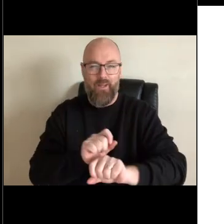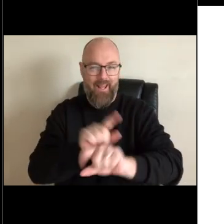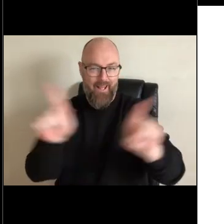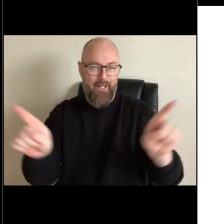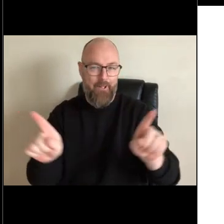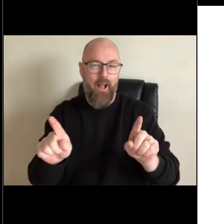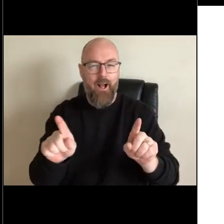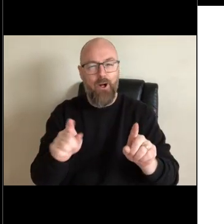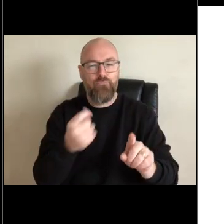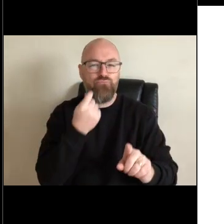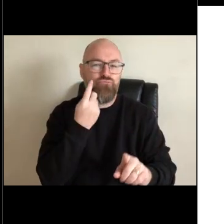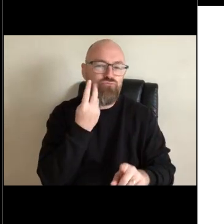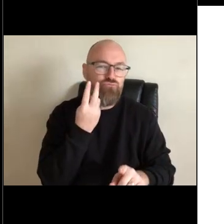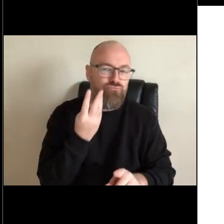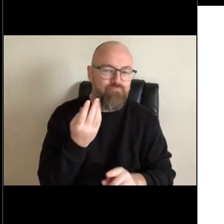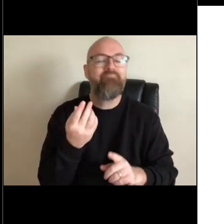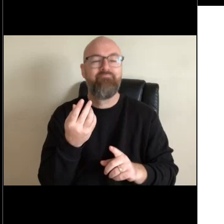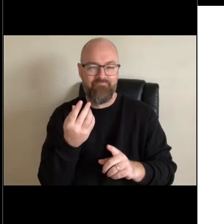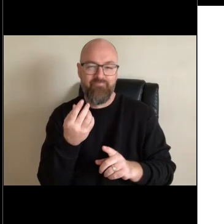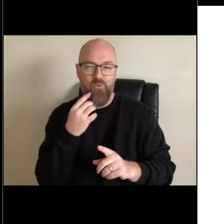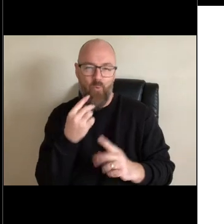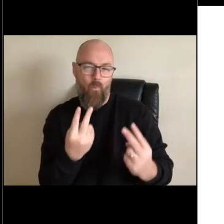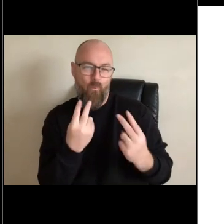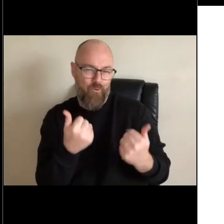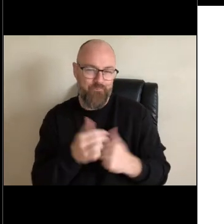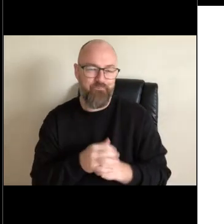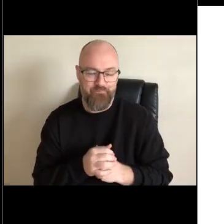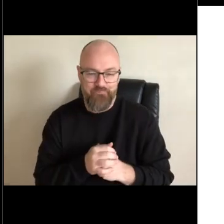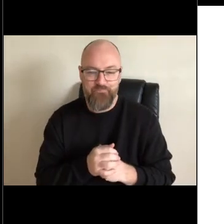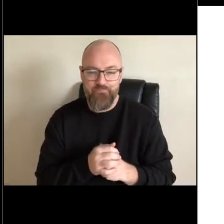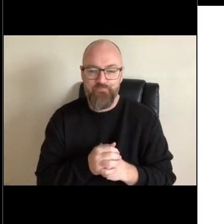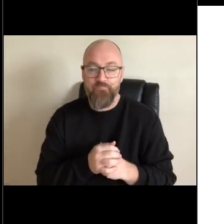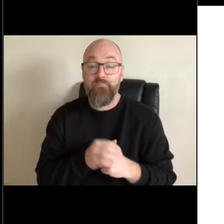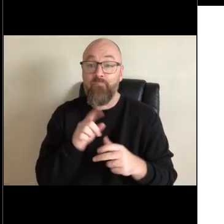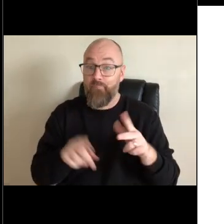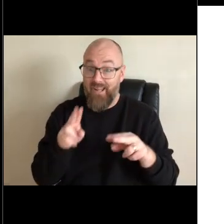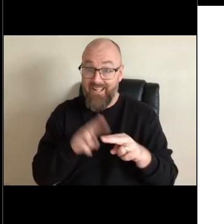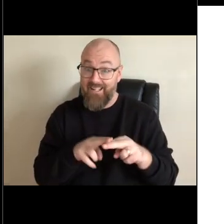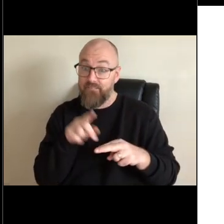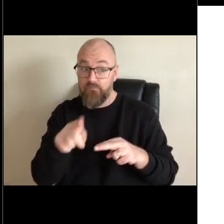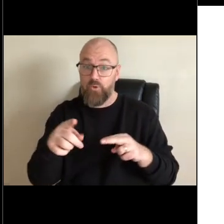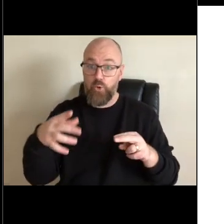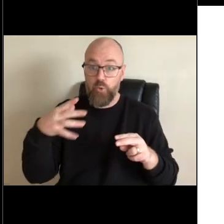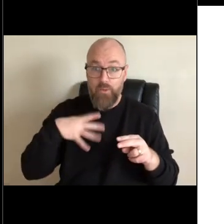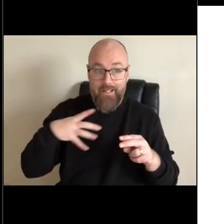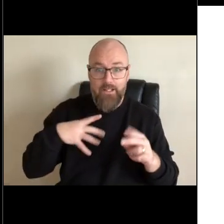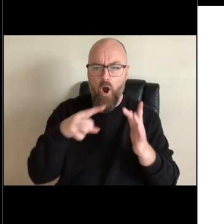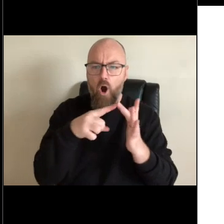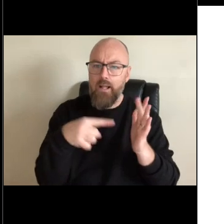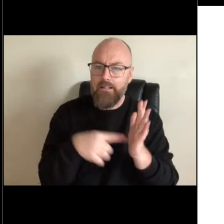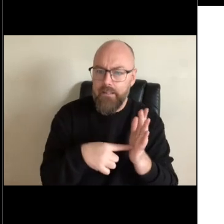webinar so look out for that if you need any um it help with your webinar today please go to the